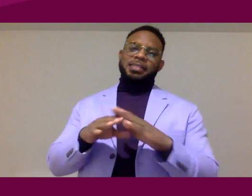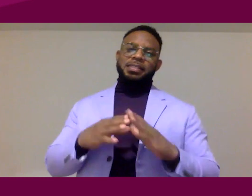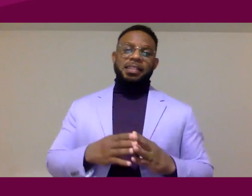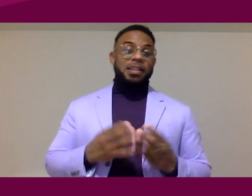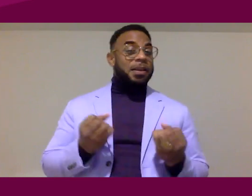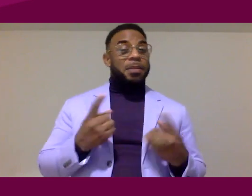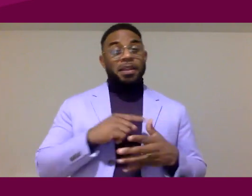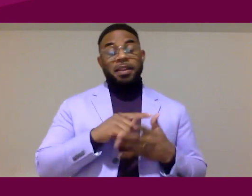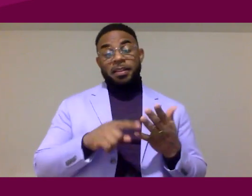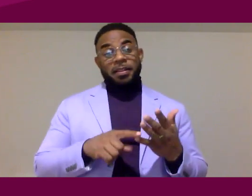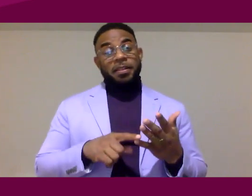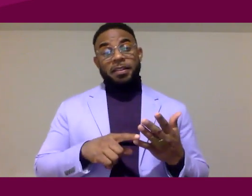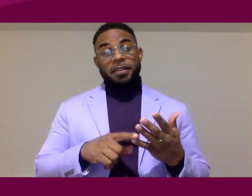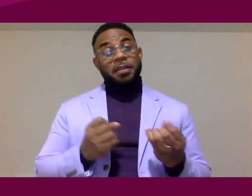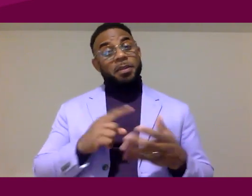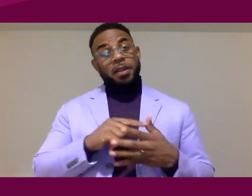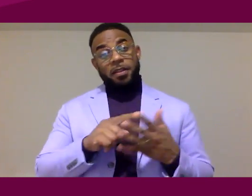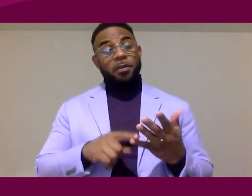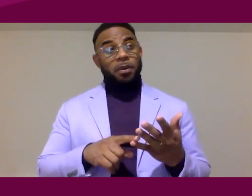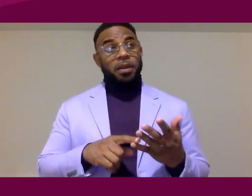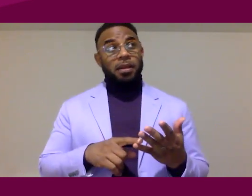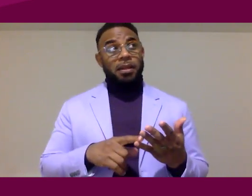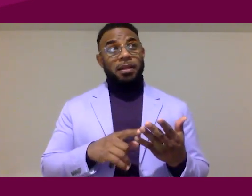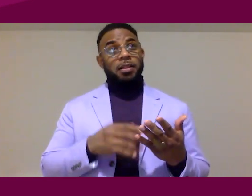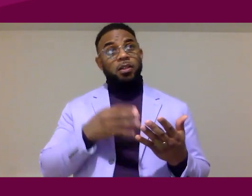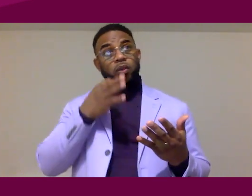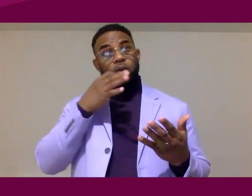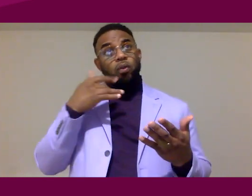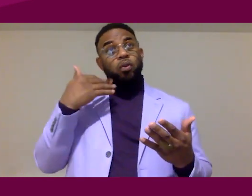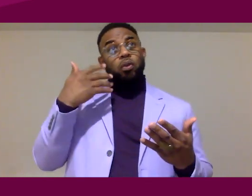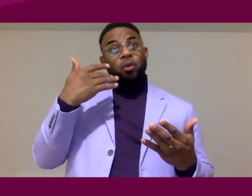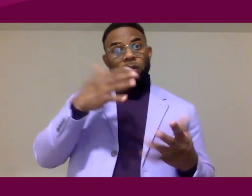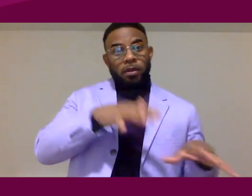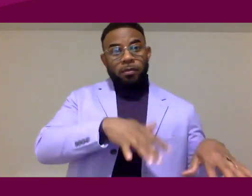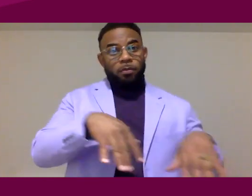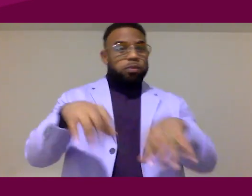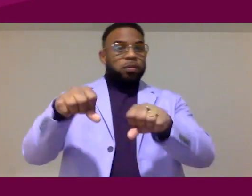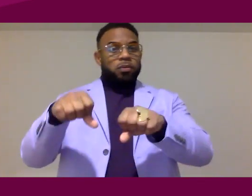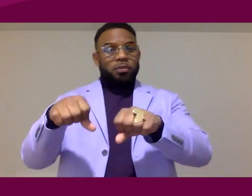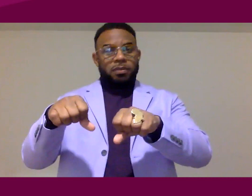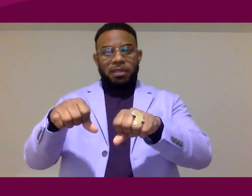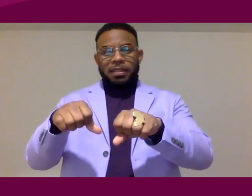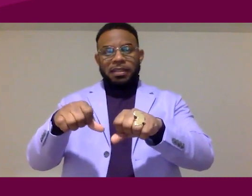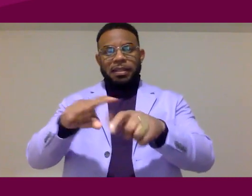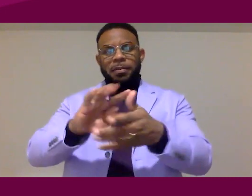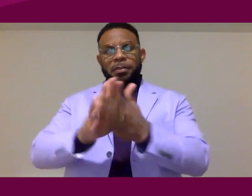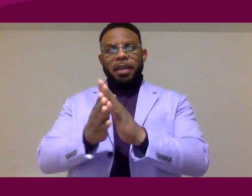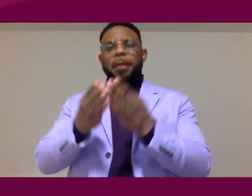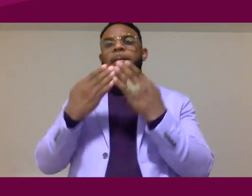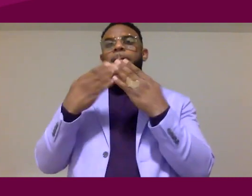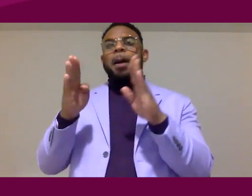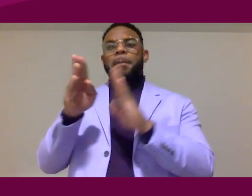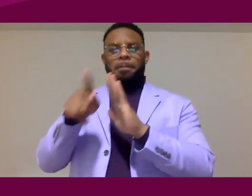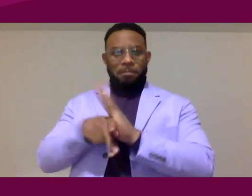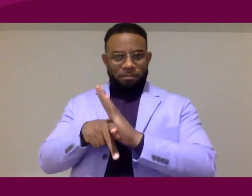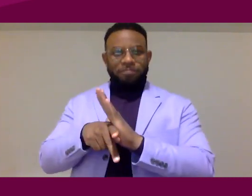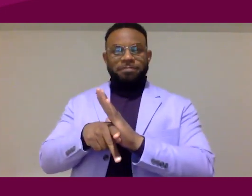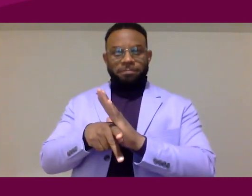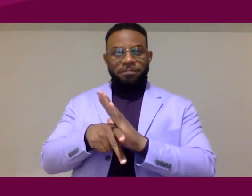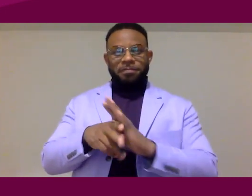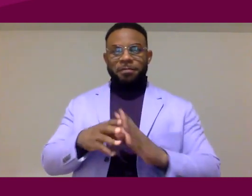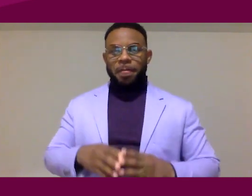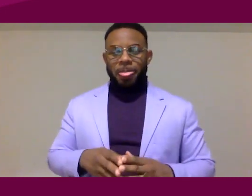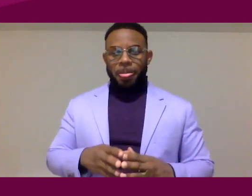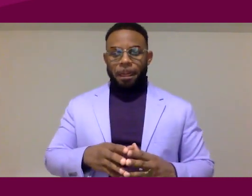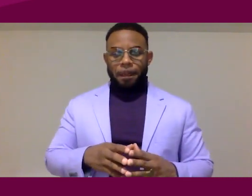many of which eventually were adopted as public policy.